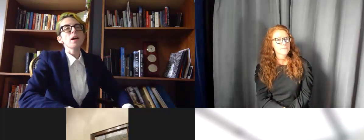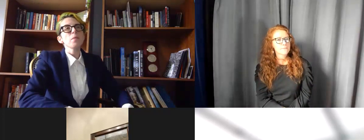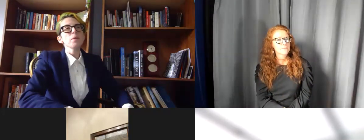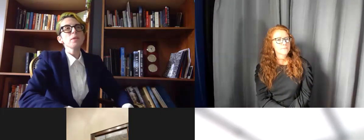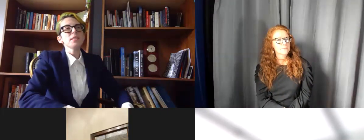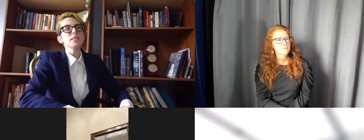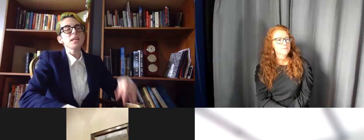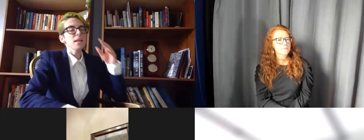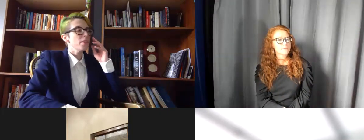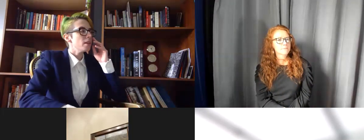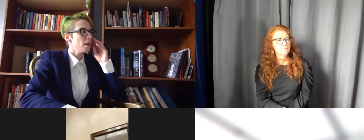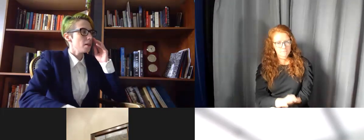Farrah Garland: I would say that